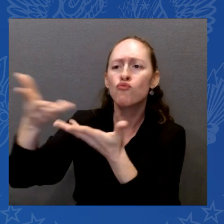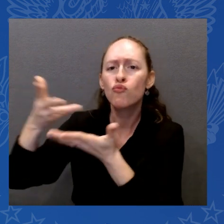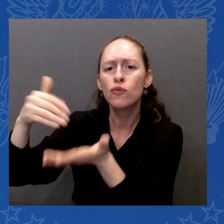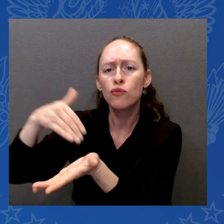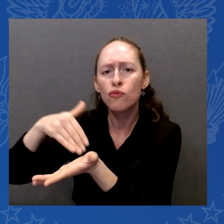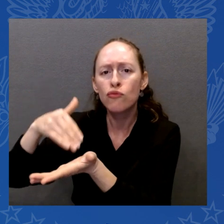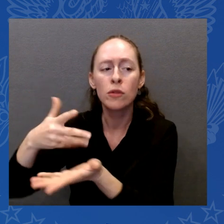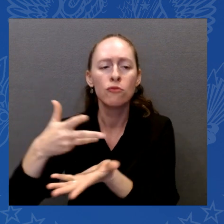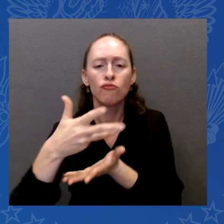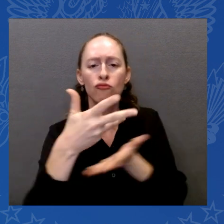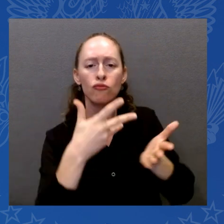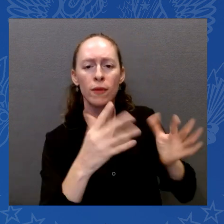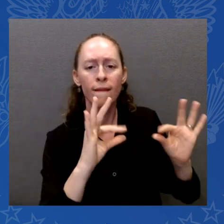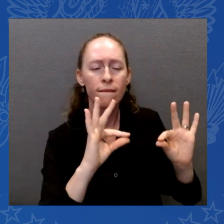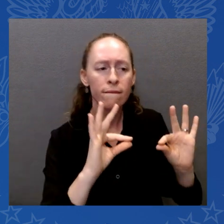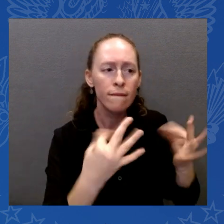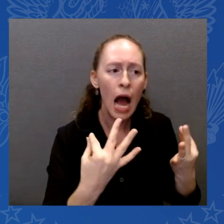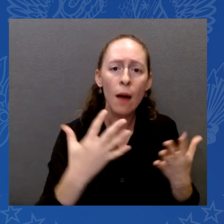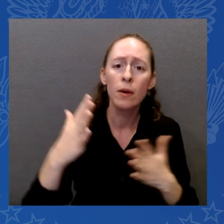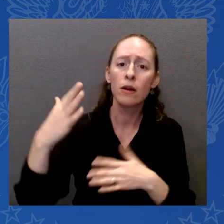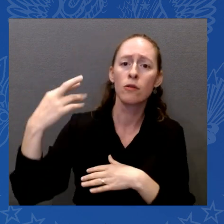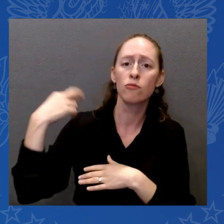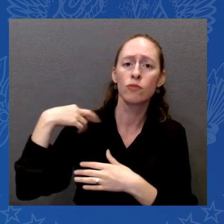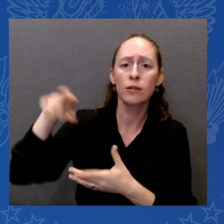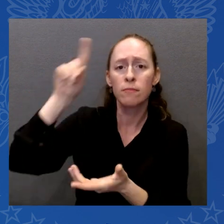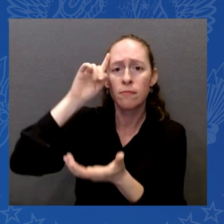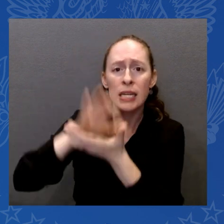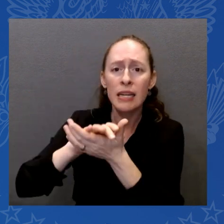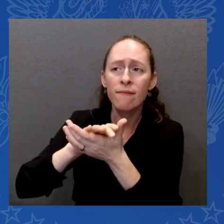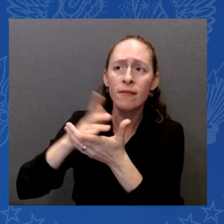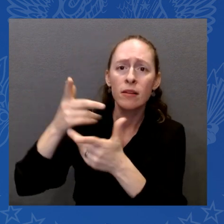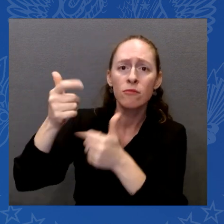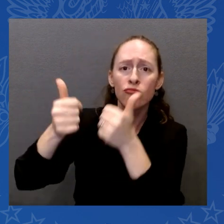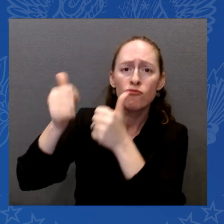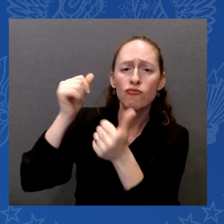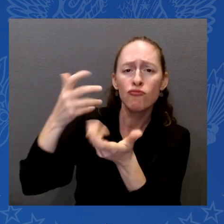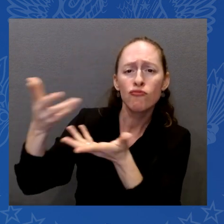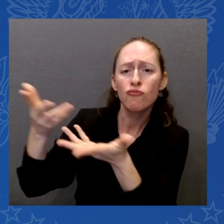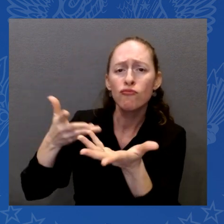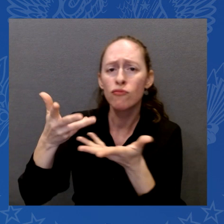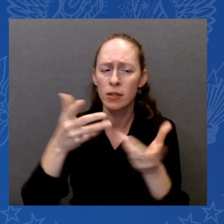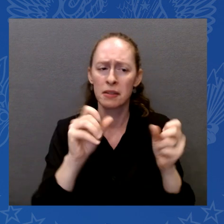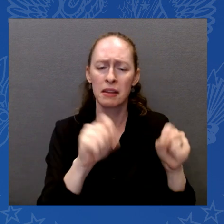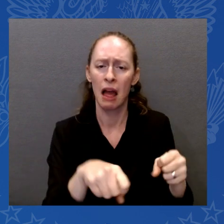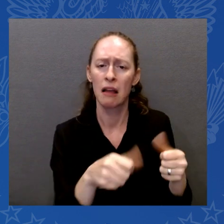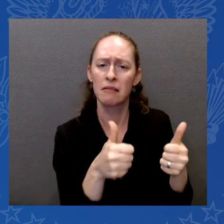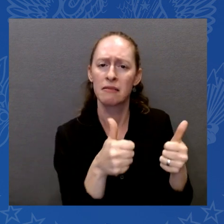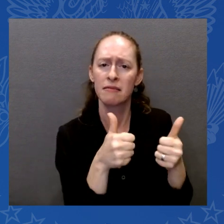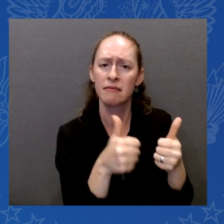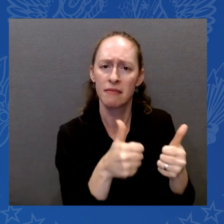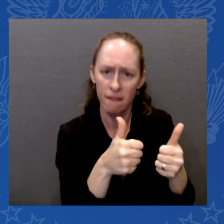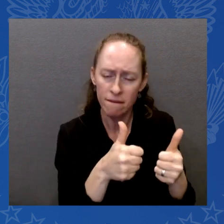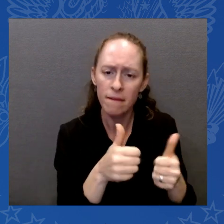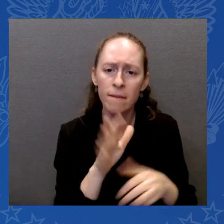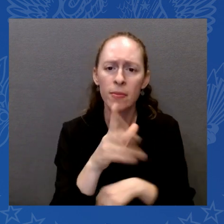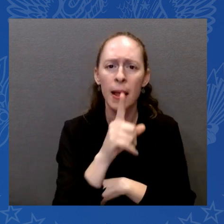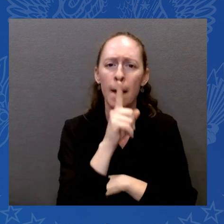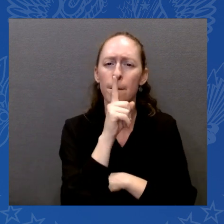One does not have to abandon their faith or beliefs to agree that the government should not be making